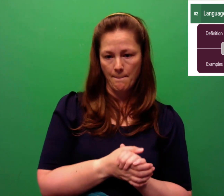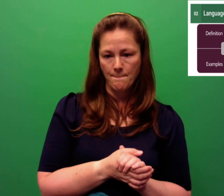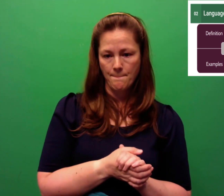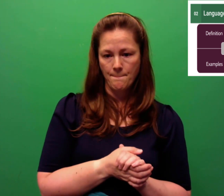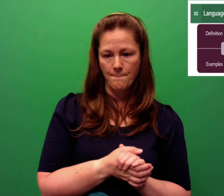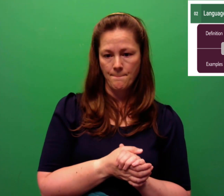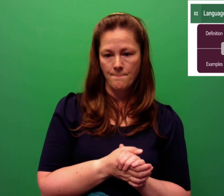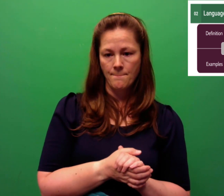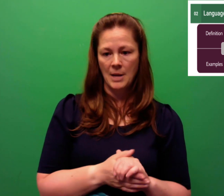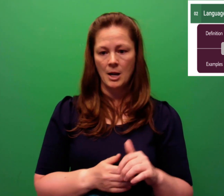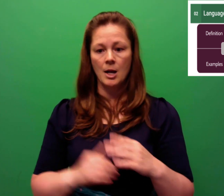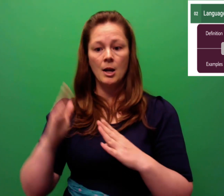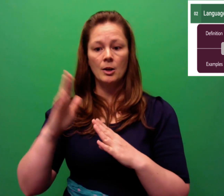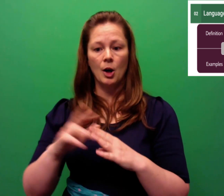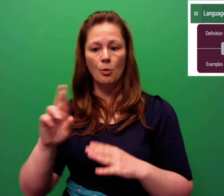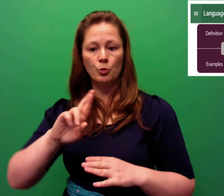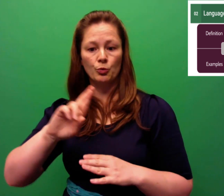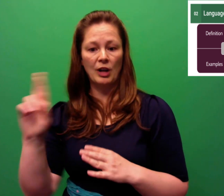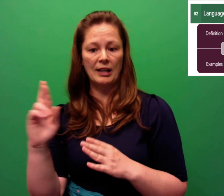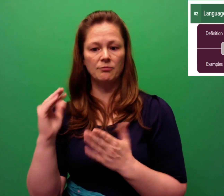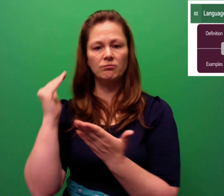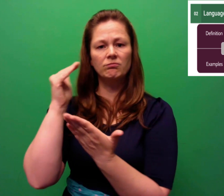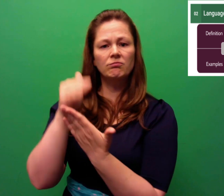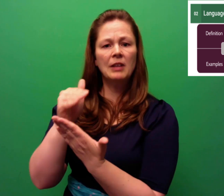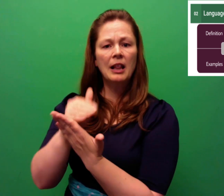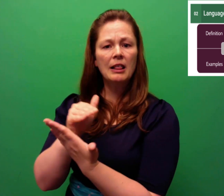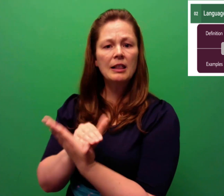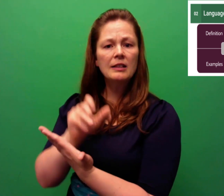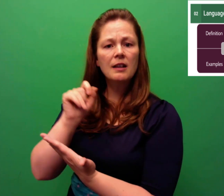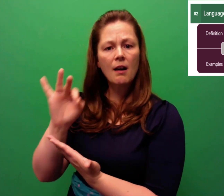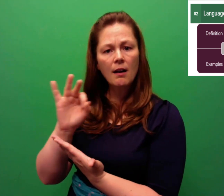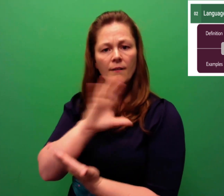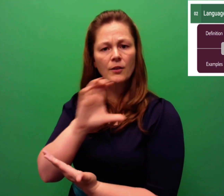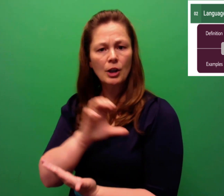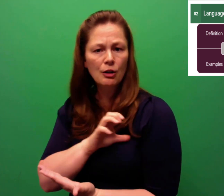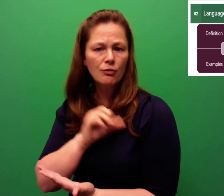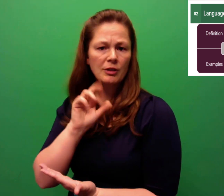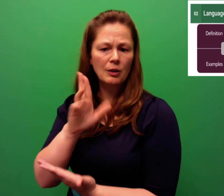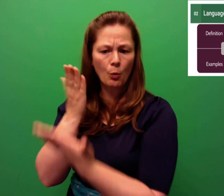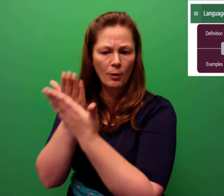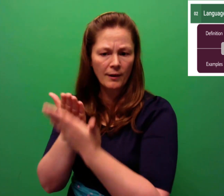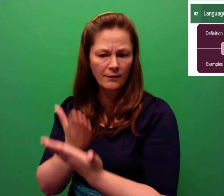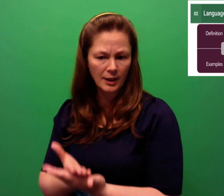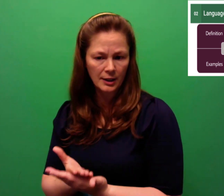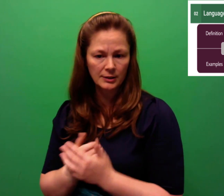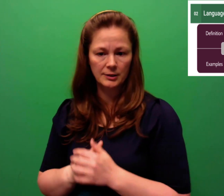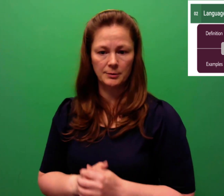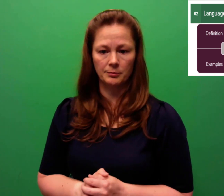completed, the top left is a definition of the term, the top right is a list of